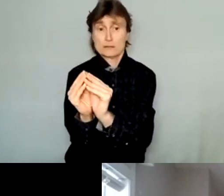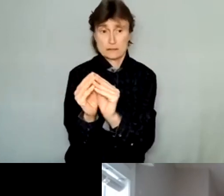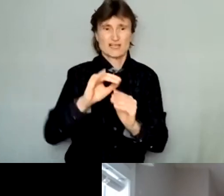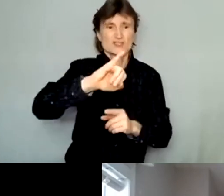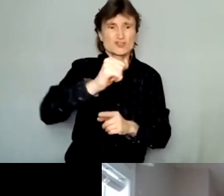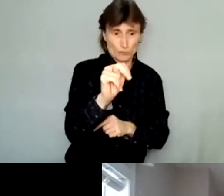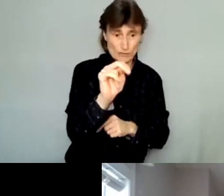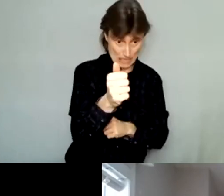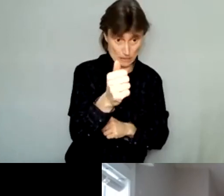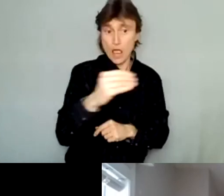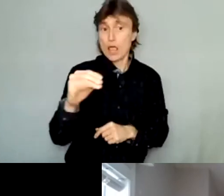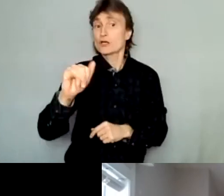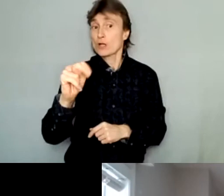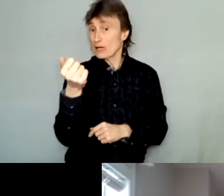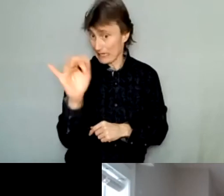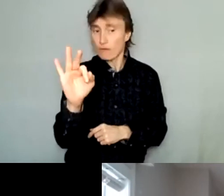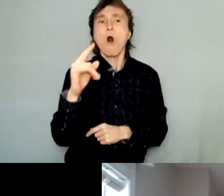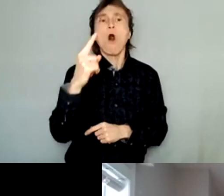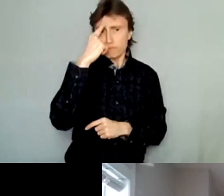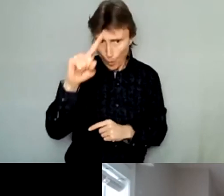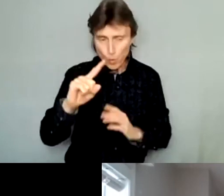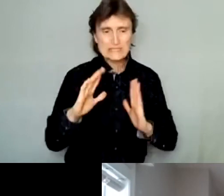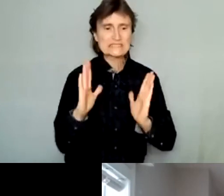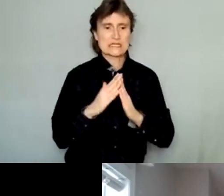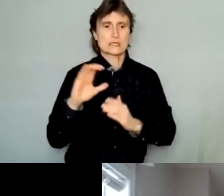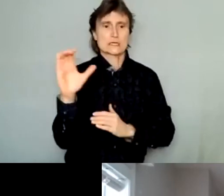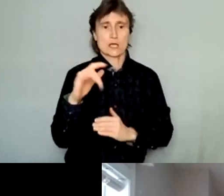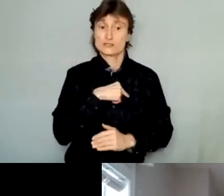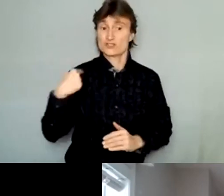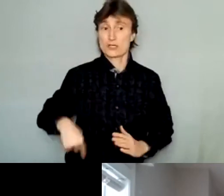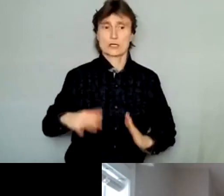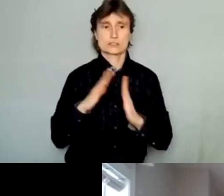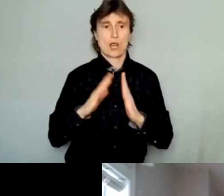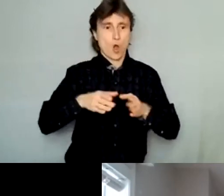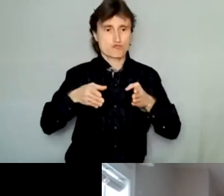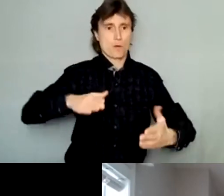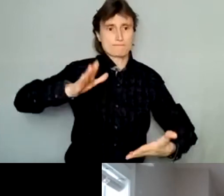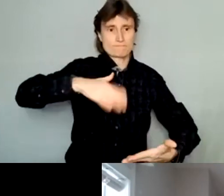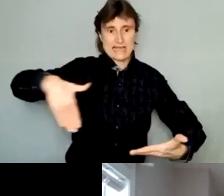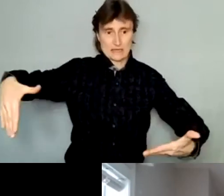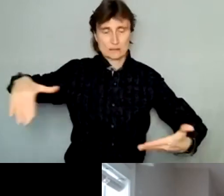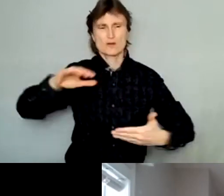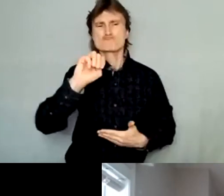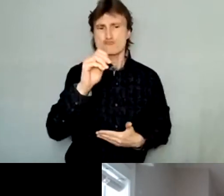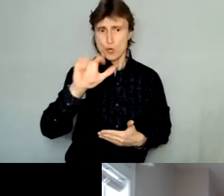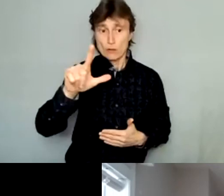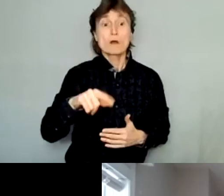10 and January 19, and the call for this program will close on January 31st, with an installation